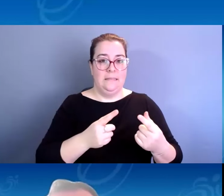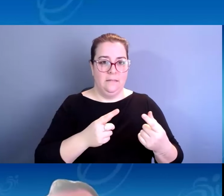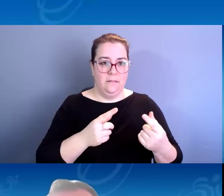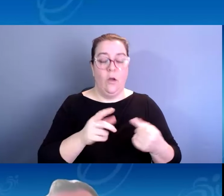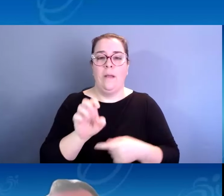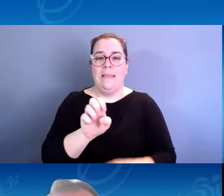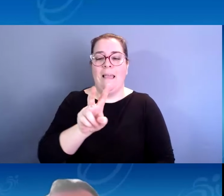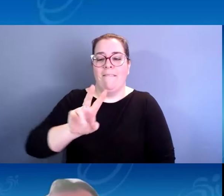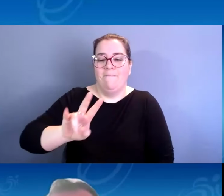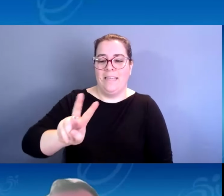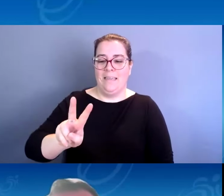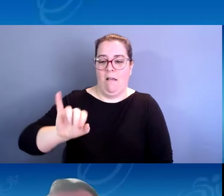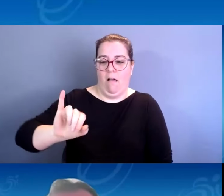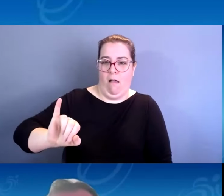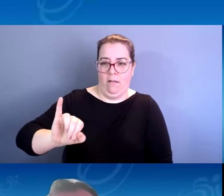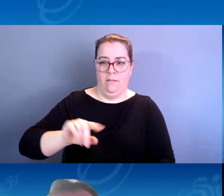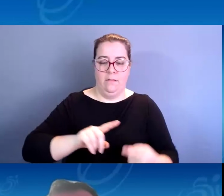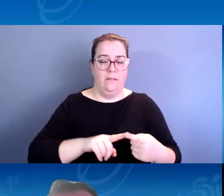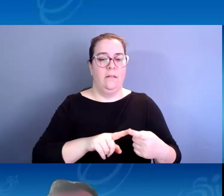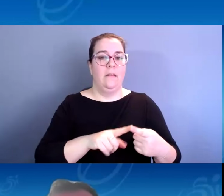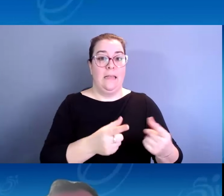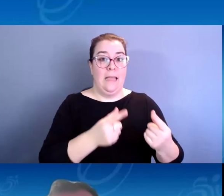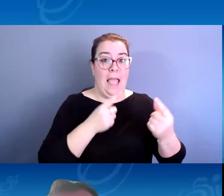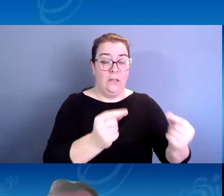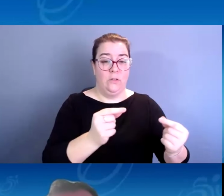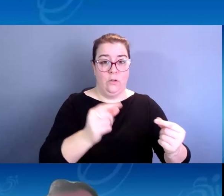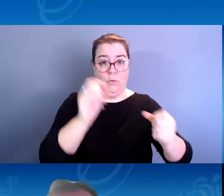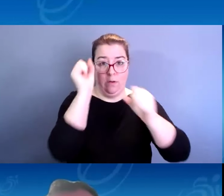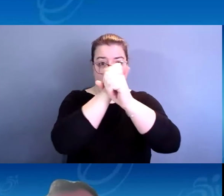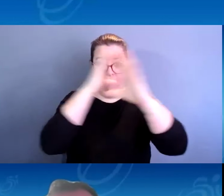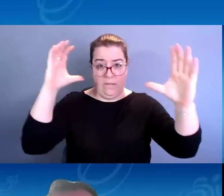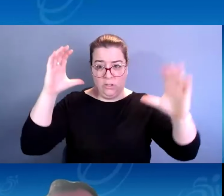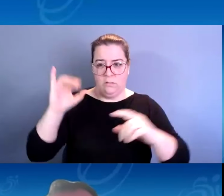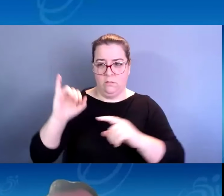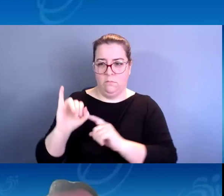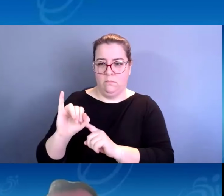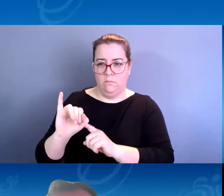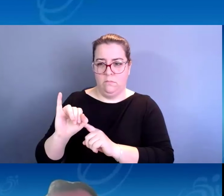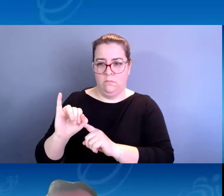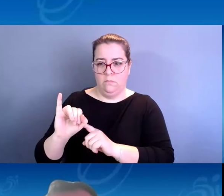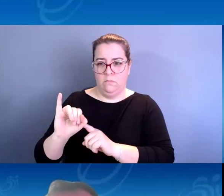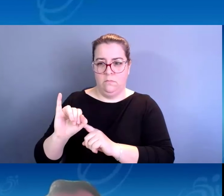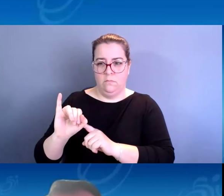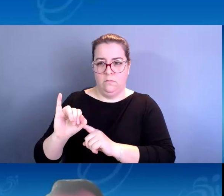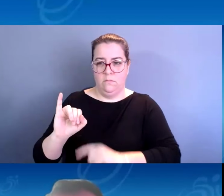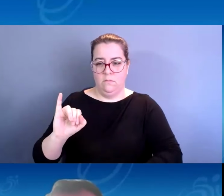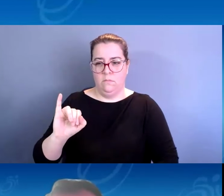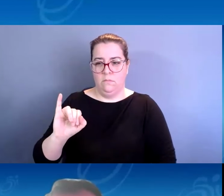which are three experiences you need in your professional career in order to move up in your career progression.